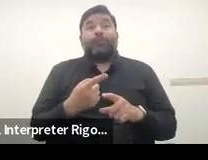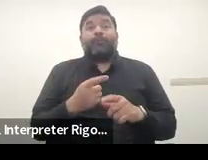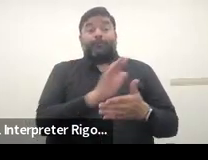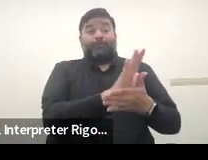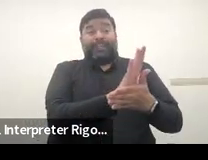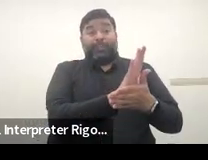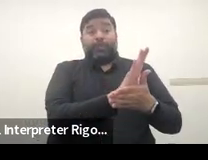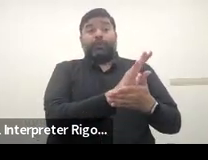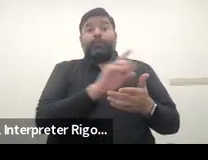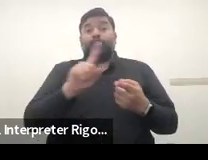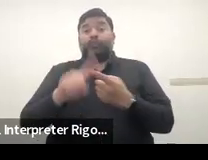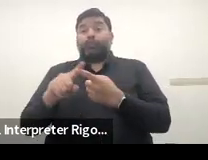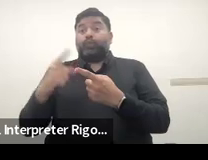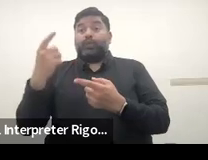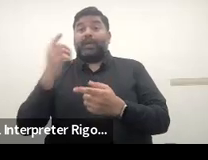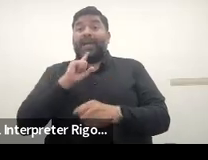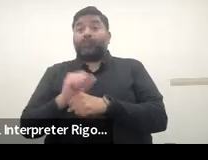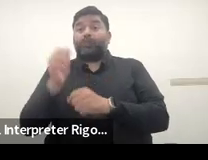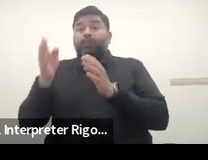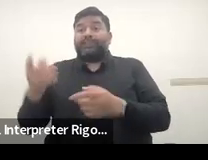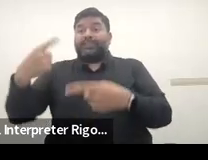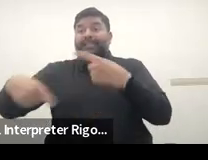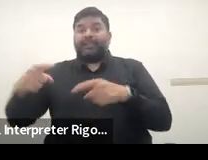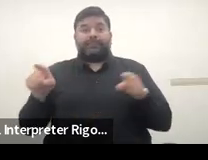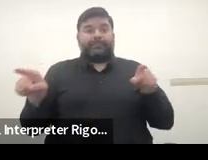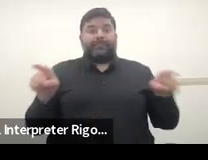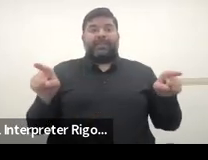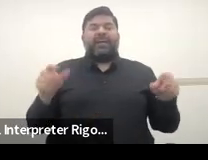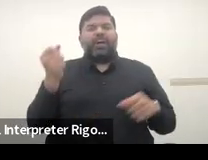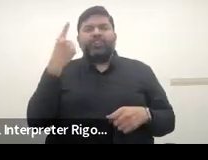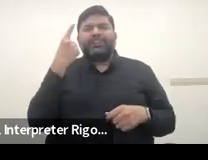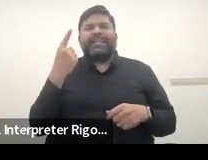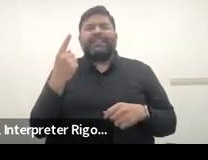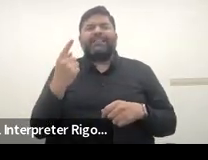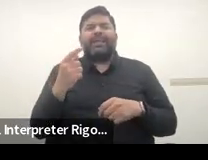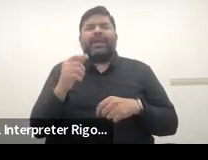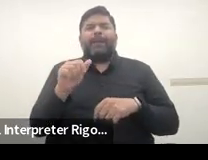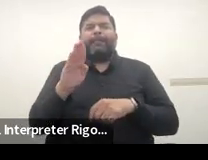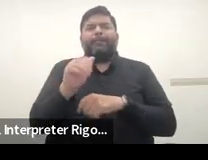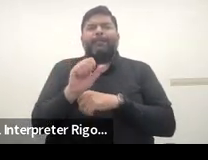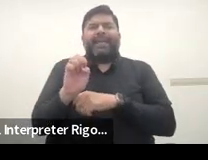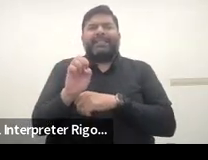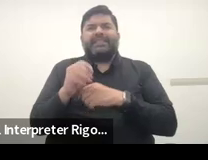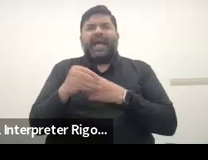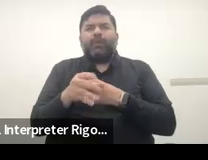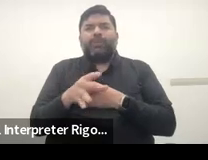to like a a understanding-based output whether that's recognition or topics that's